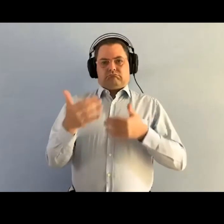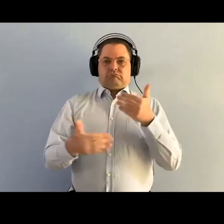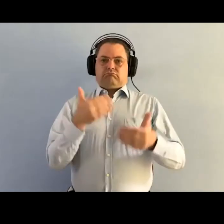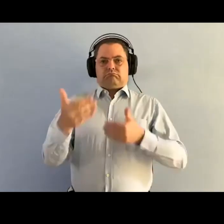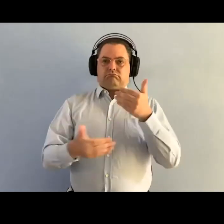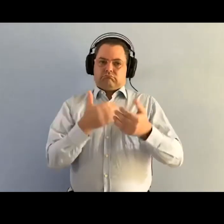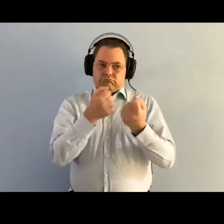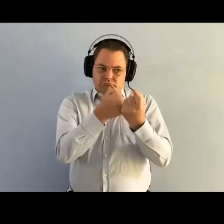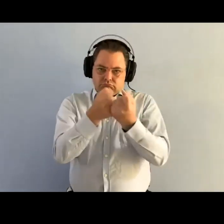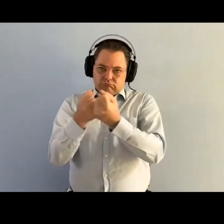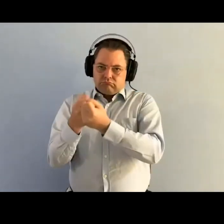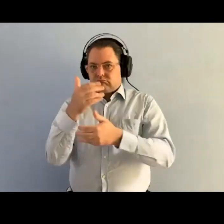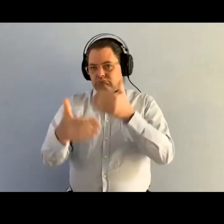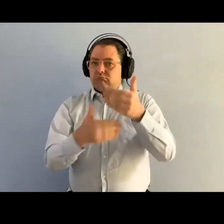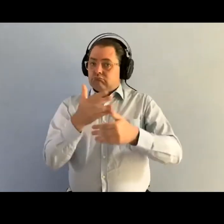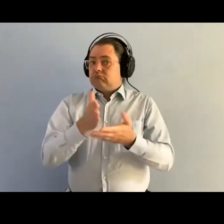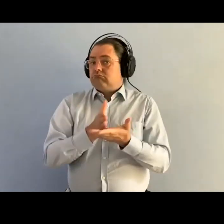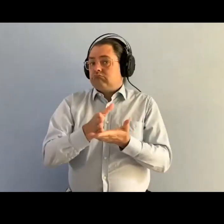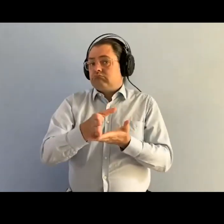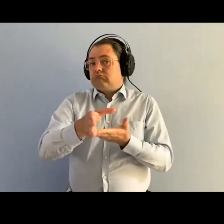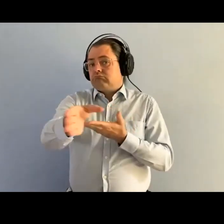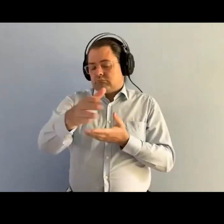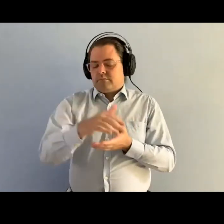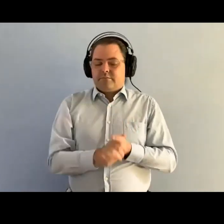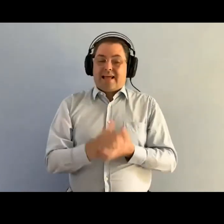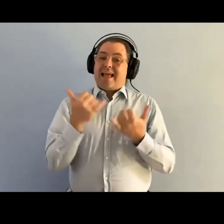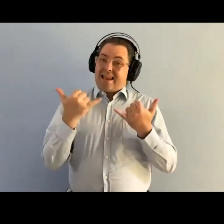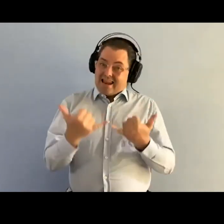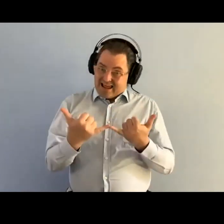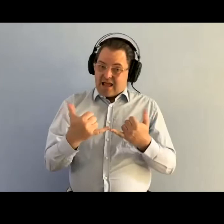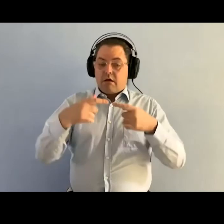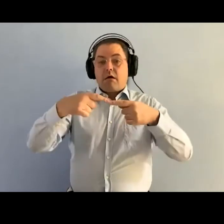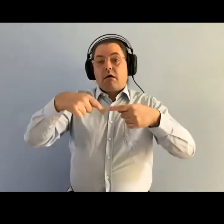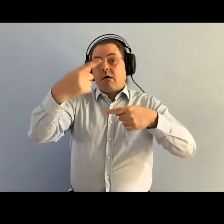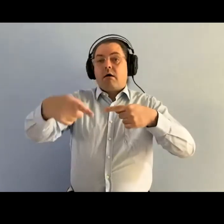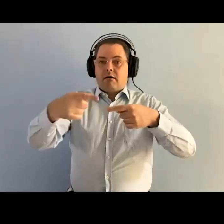wave of COVID pandemic, people with disabilities are very much dealing